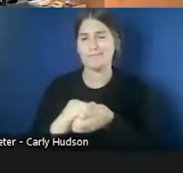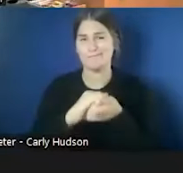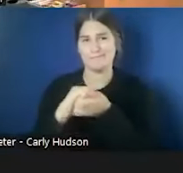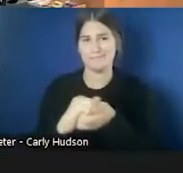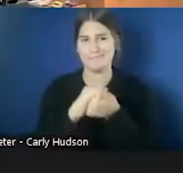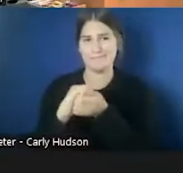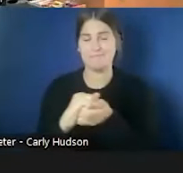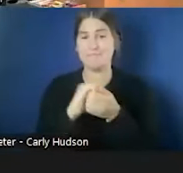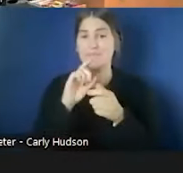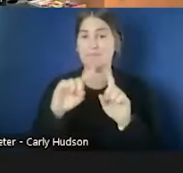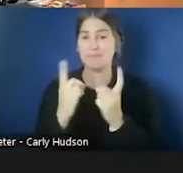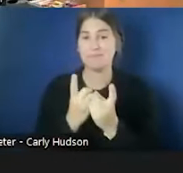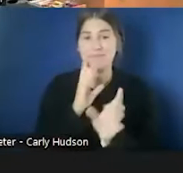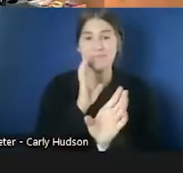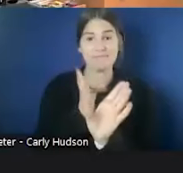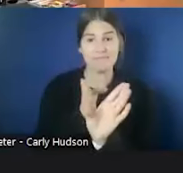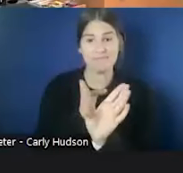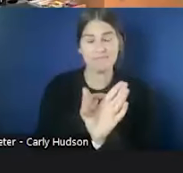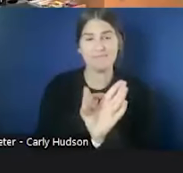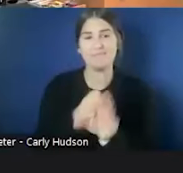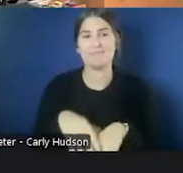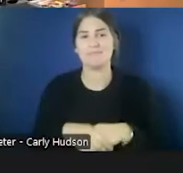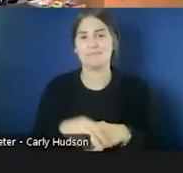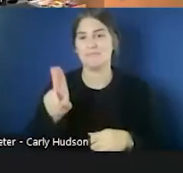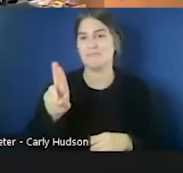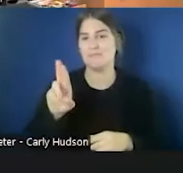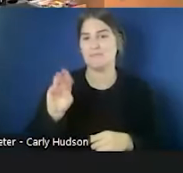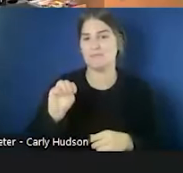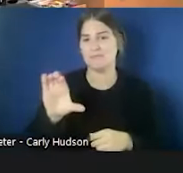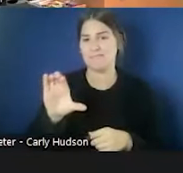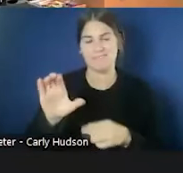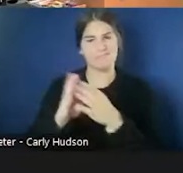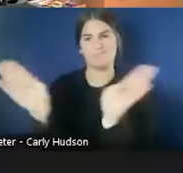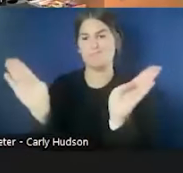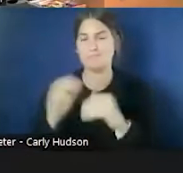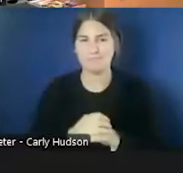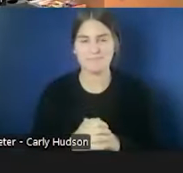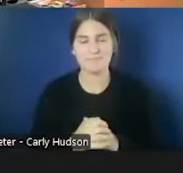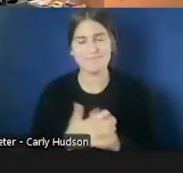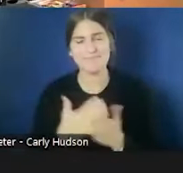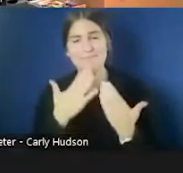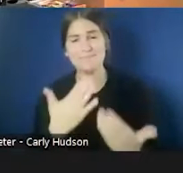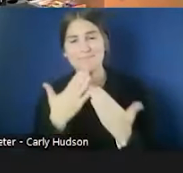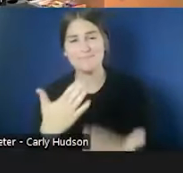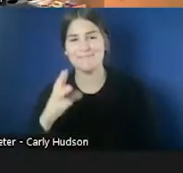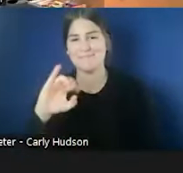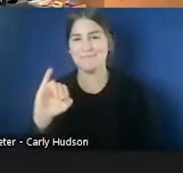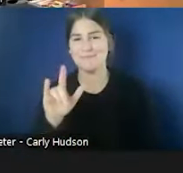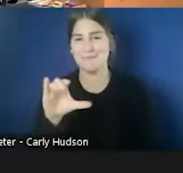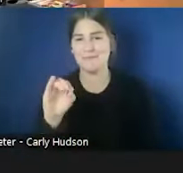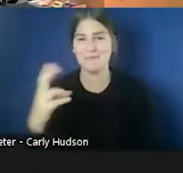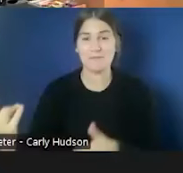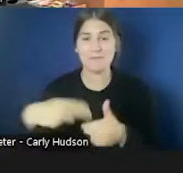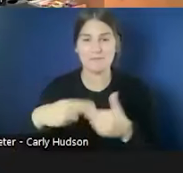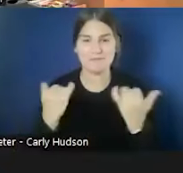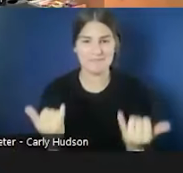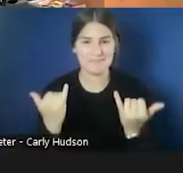Department of Psychiatry and urmc at large so we really thank Julia for coming here and offering